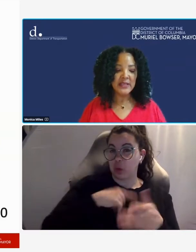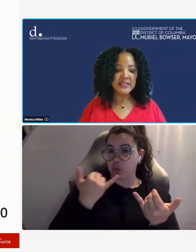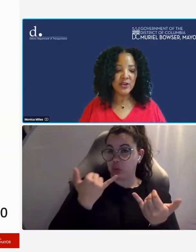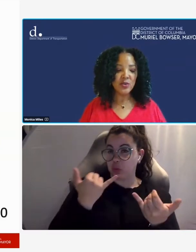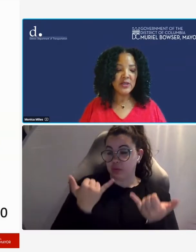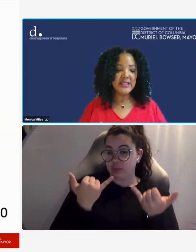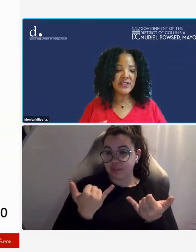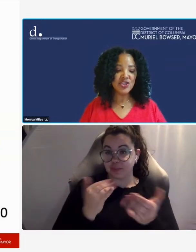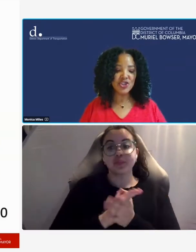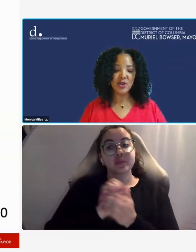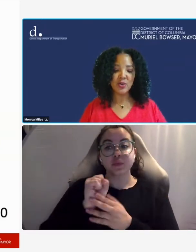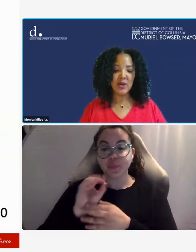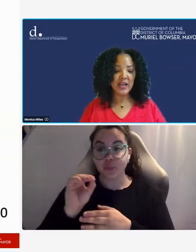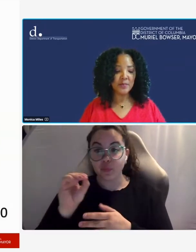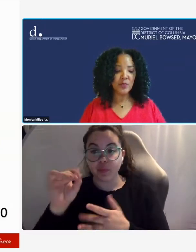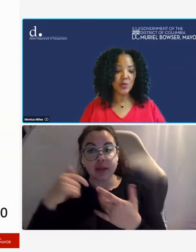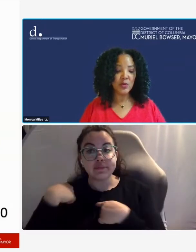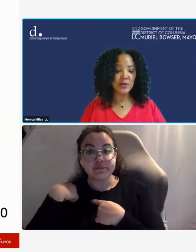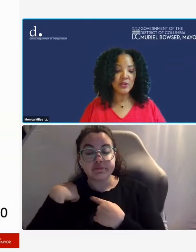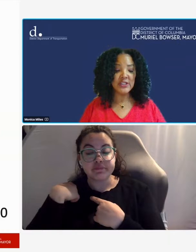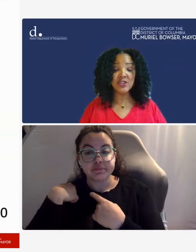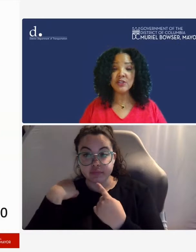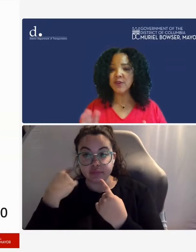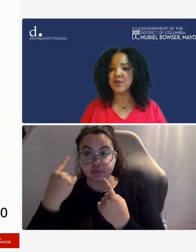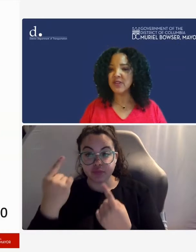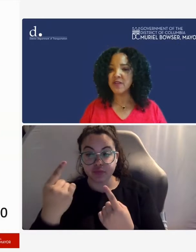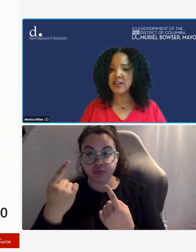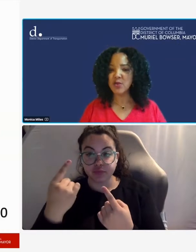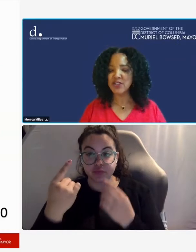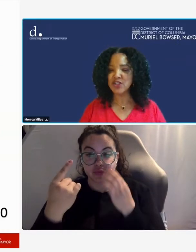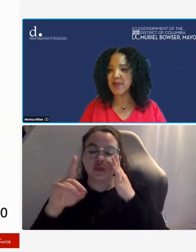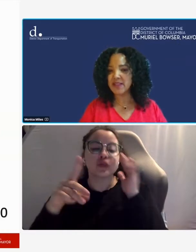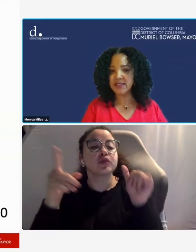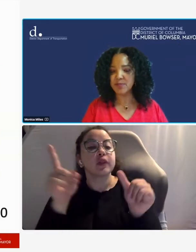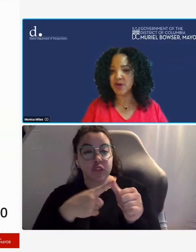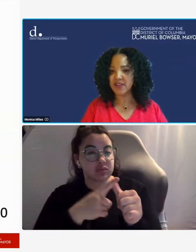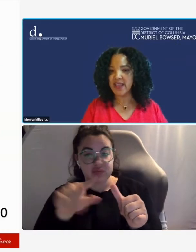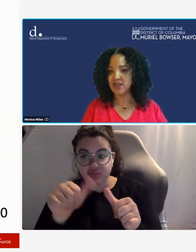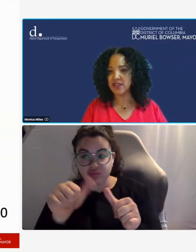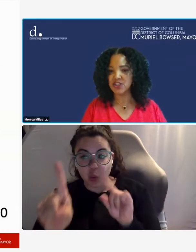so since joe um since first of all are there any questions about this part of the calculation